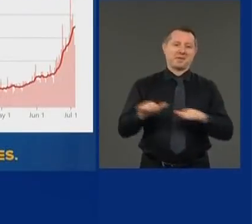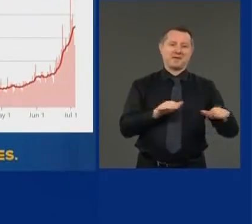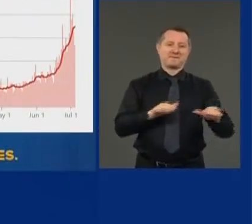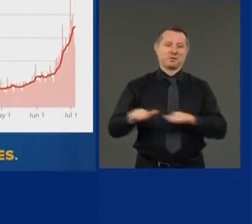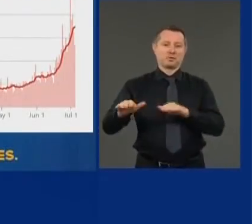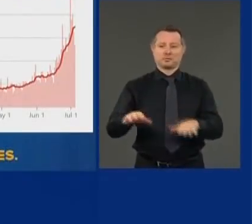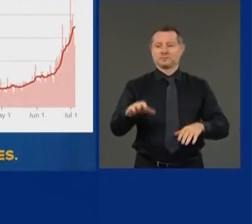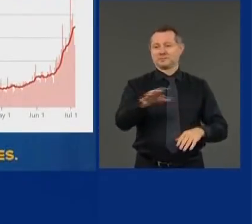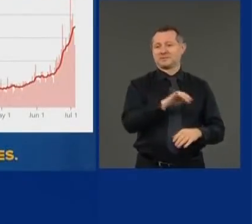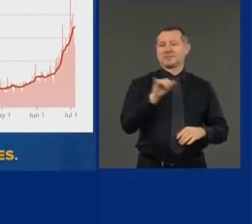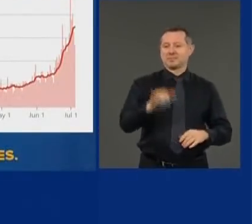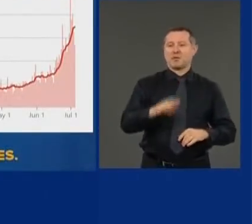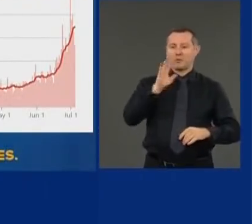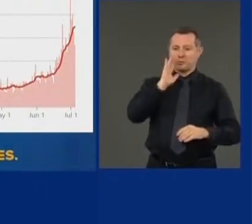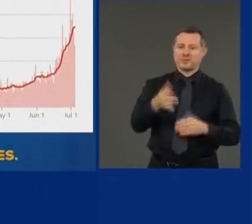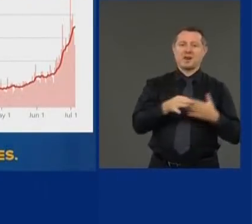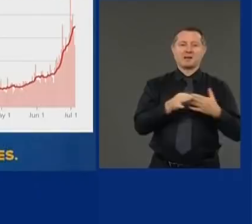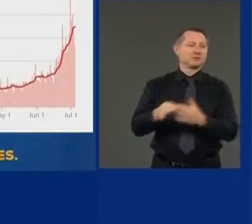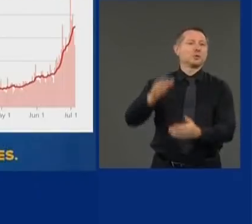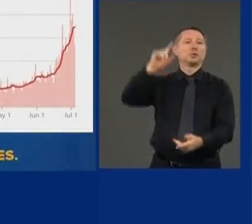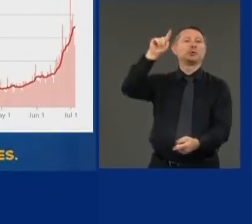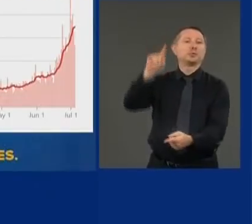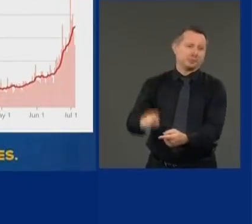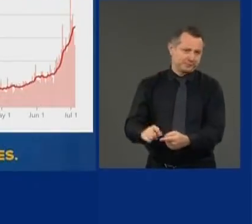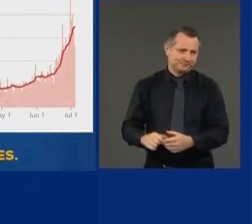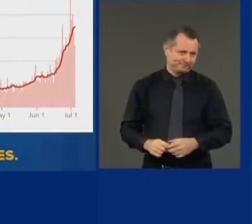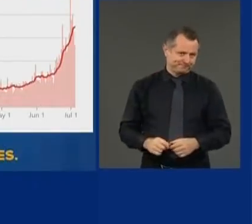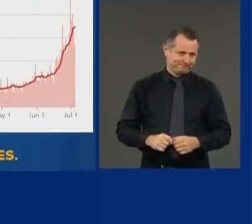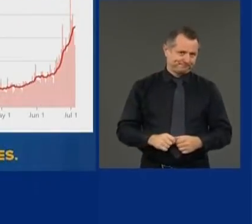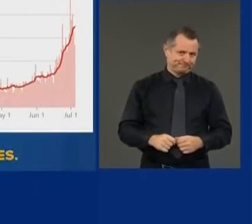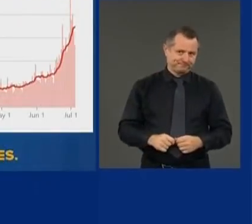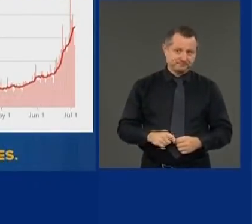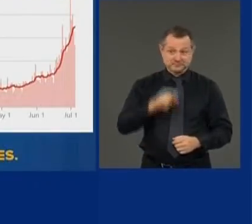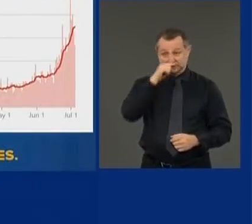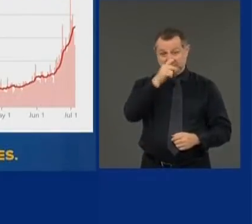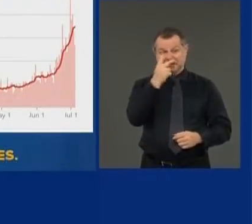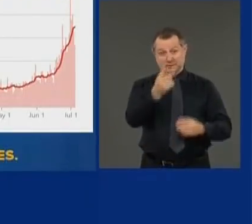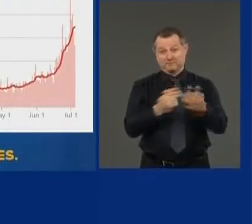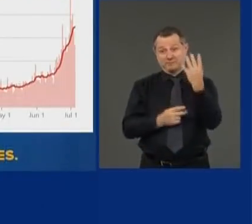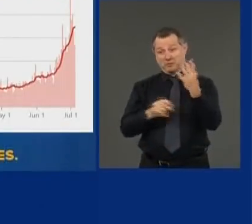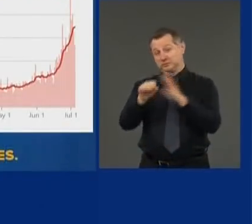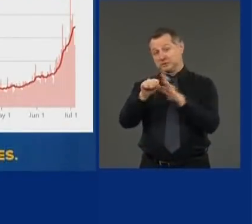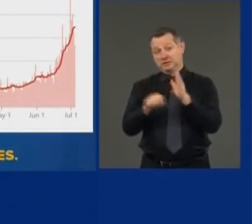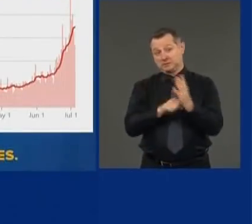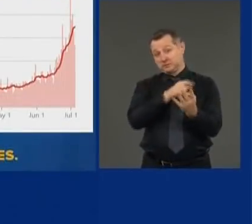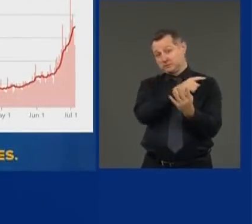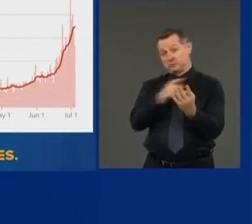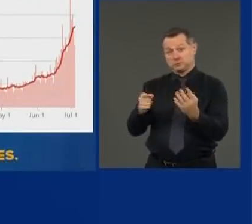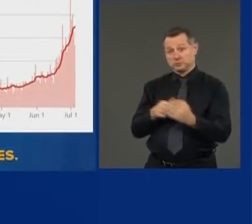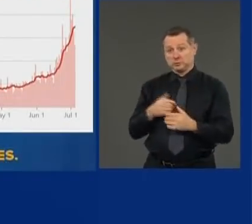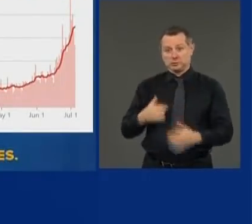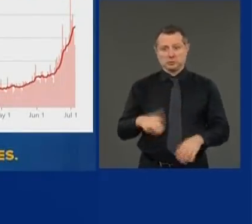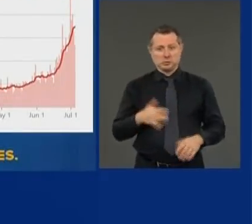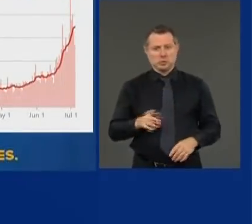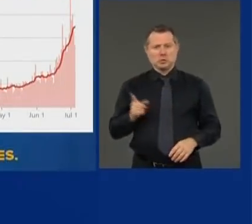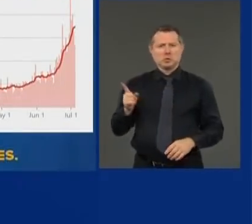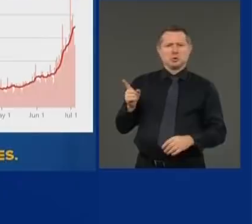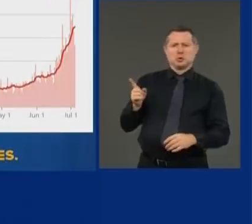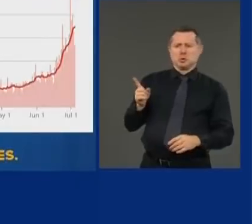NATURALLY. THE BEND HAPPENS WHEN PEOPLE CHANGE THEIR BEHAVIORAL AND ACTUALLY REDUCE THE TRANSMISSION RATE.